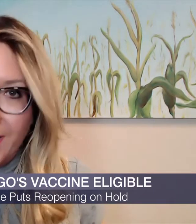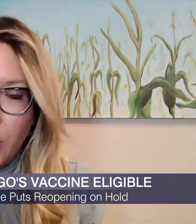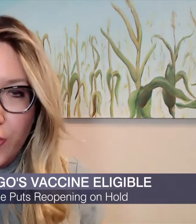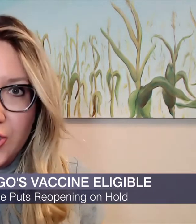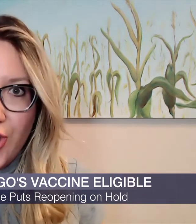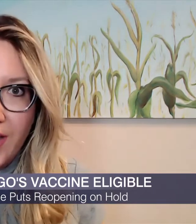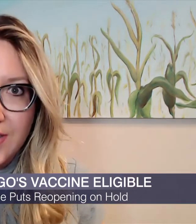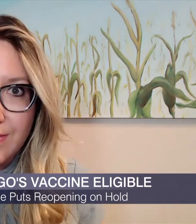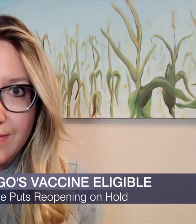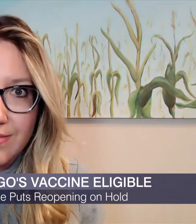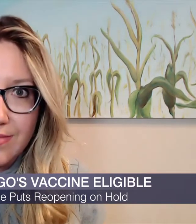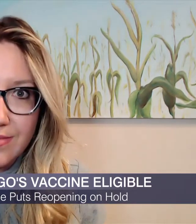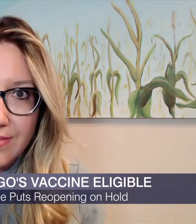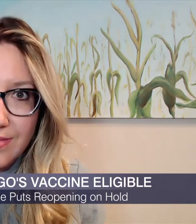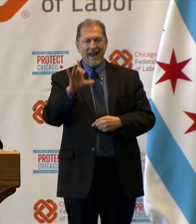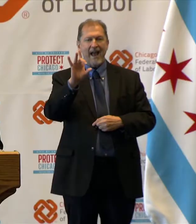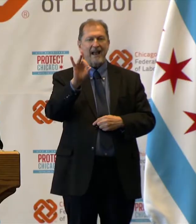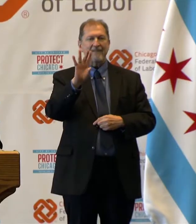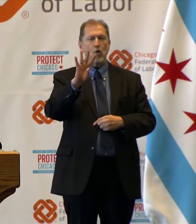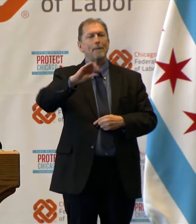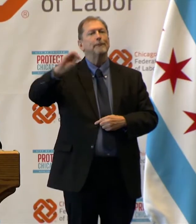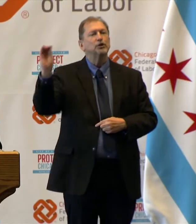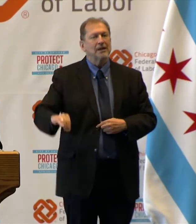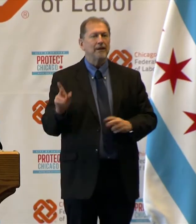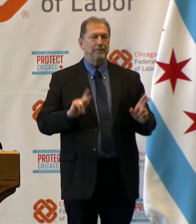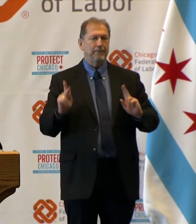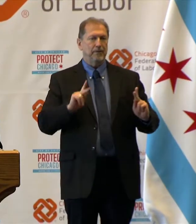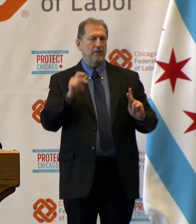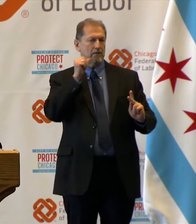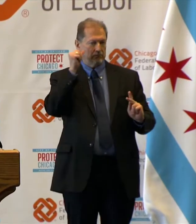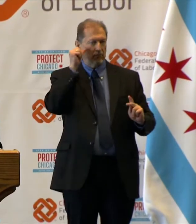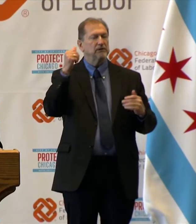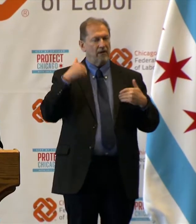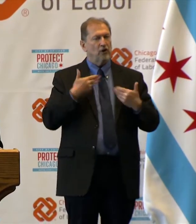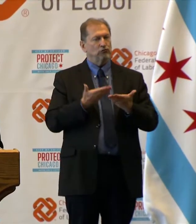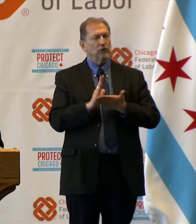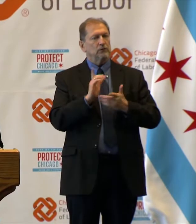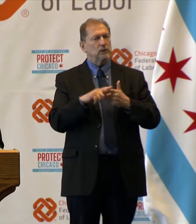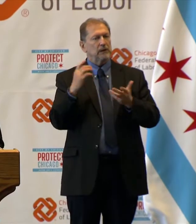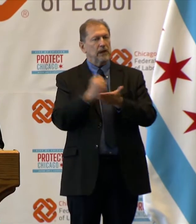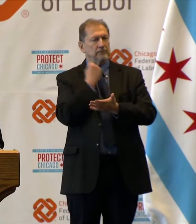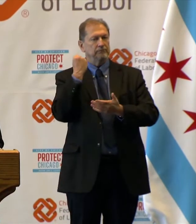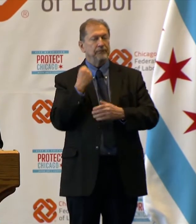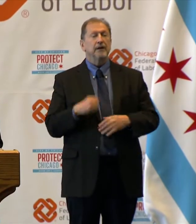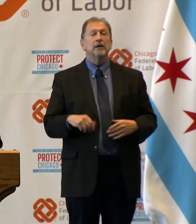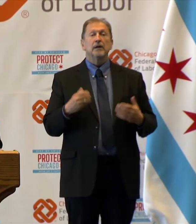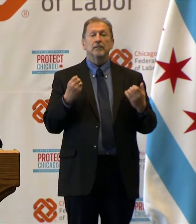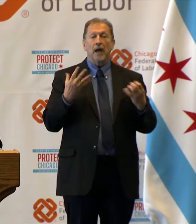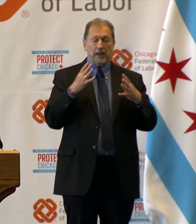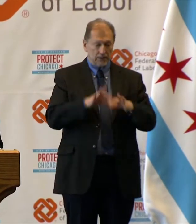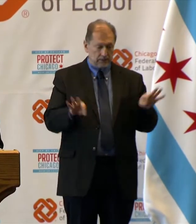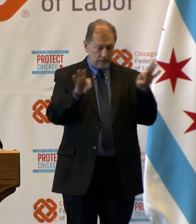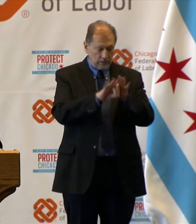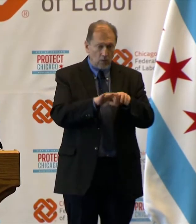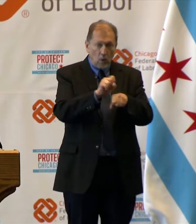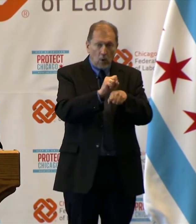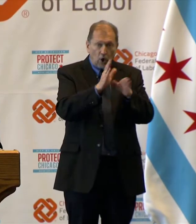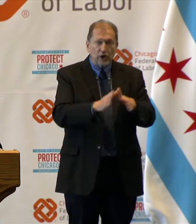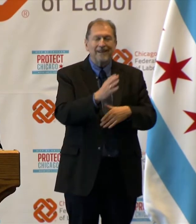ESSENTIAL WORKERS CAN SIGN UP TO